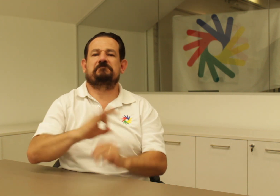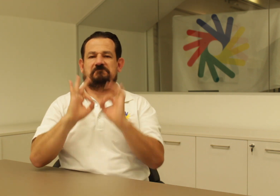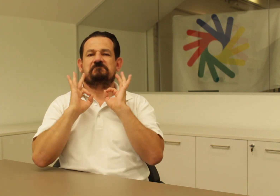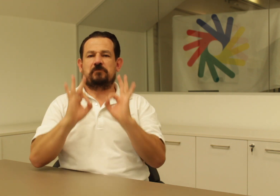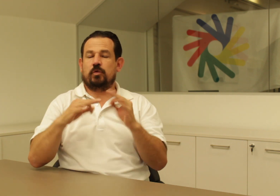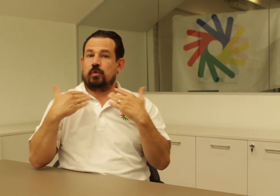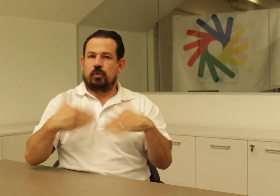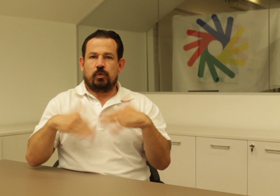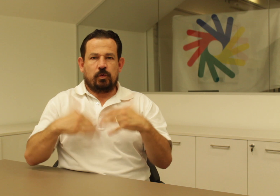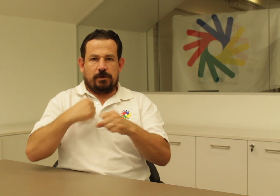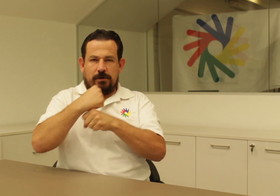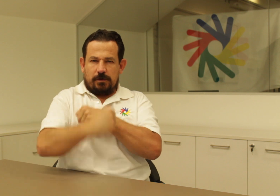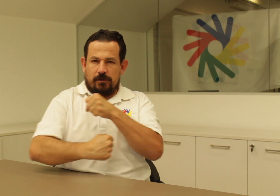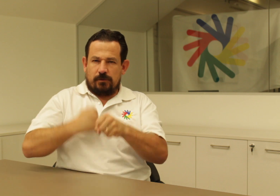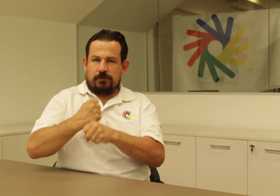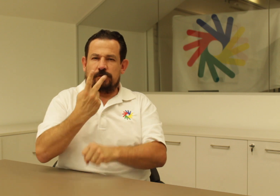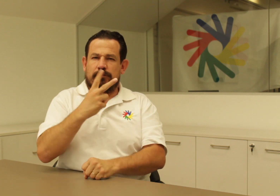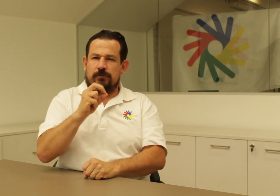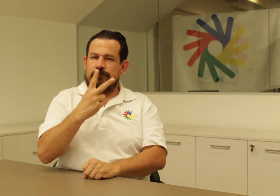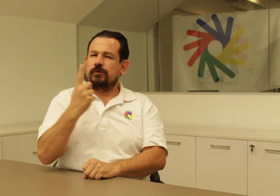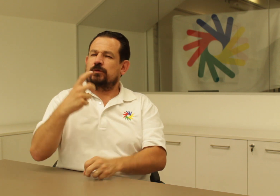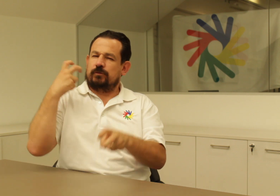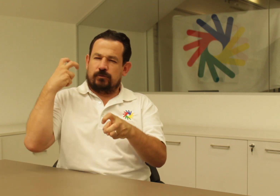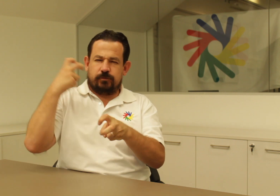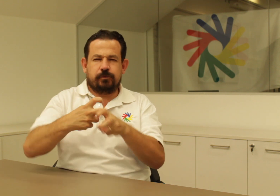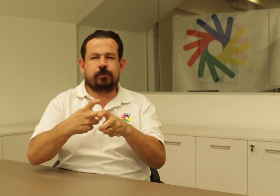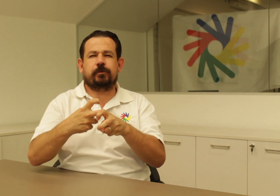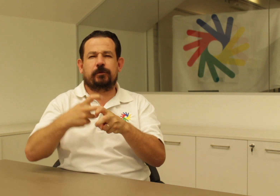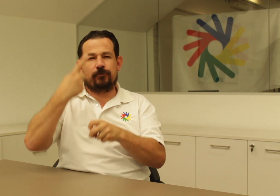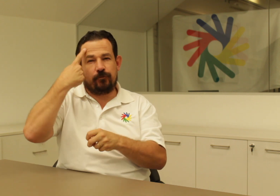The 2021 year has been hard for the world but we understand